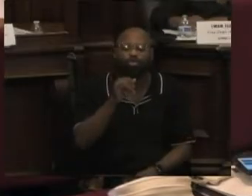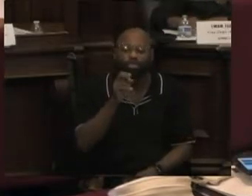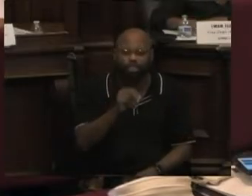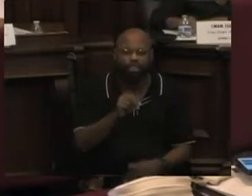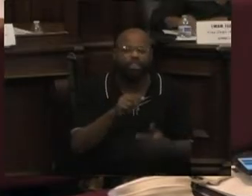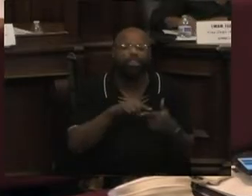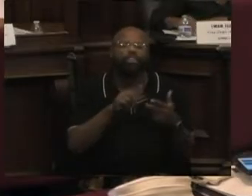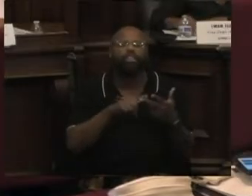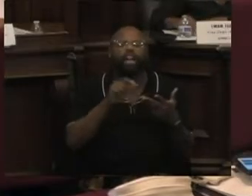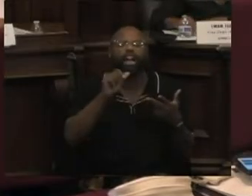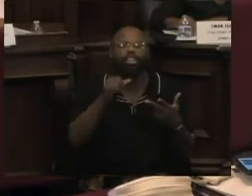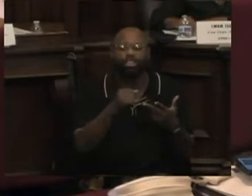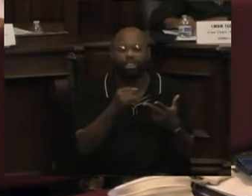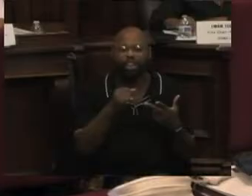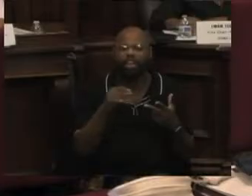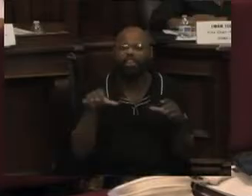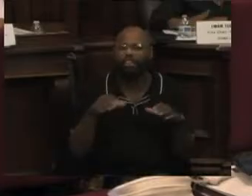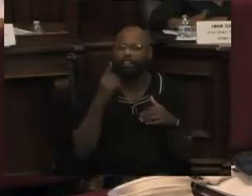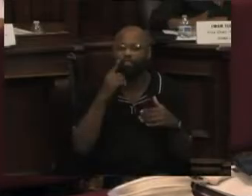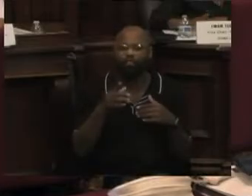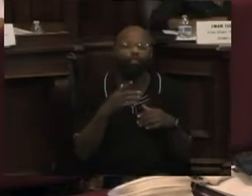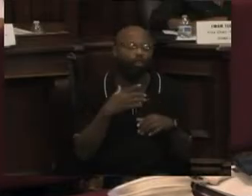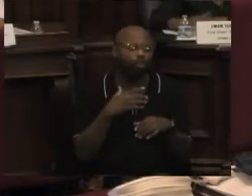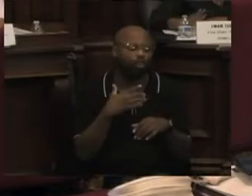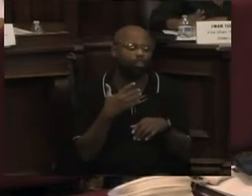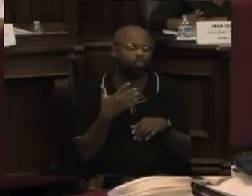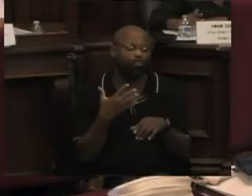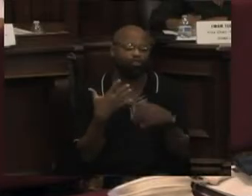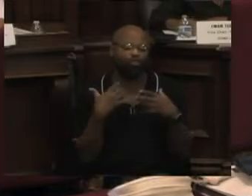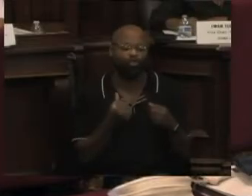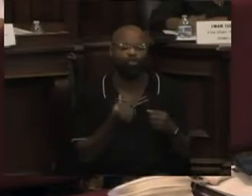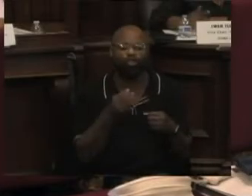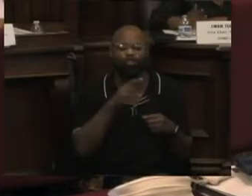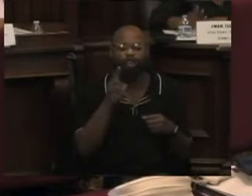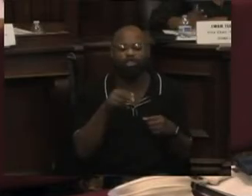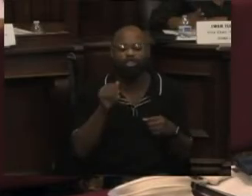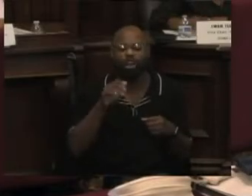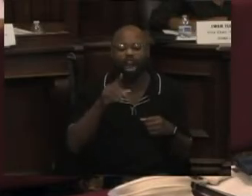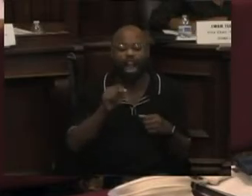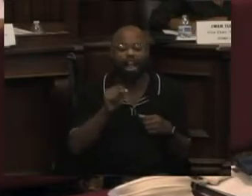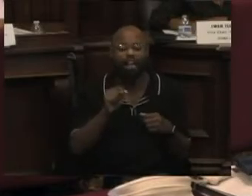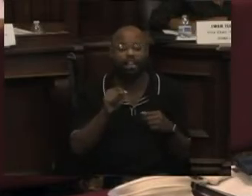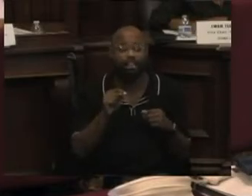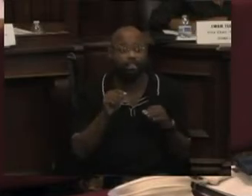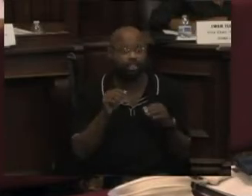Thank you for all the work that you, Hogan and AJ did on the